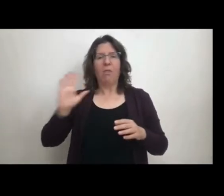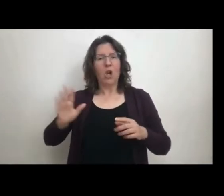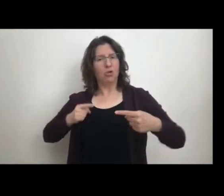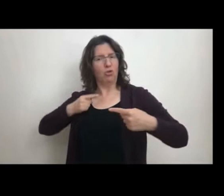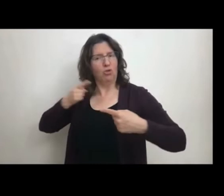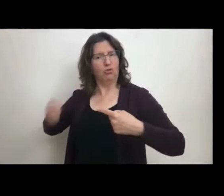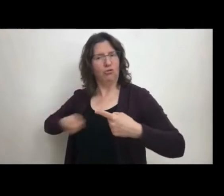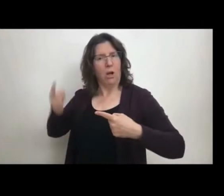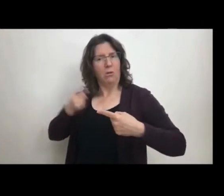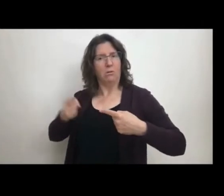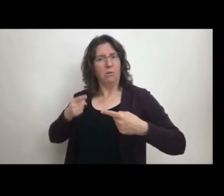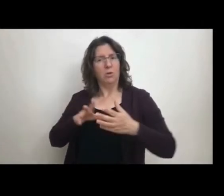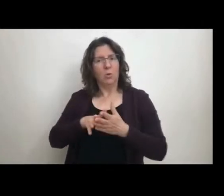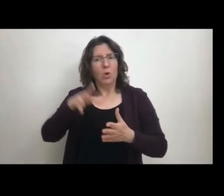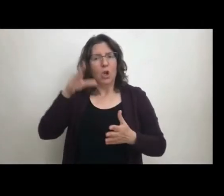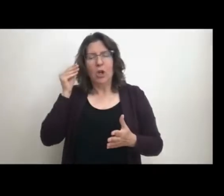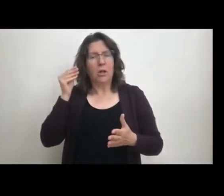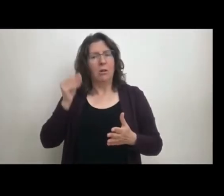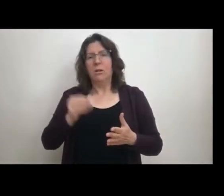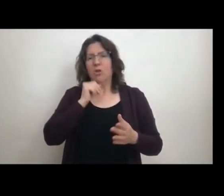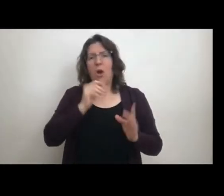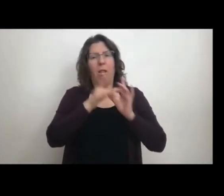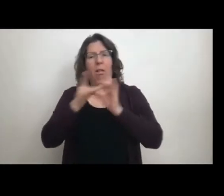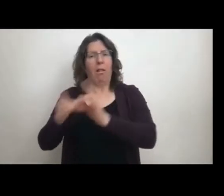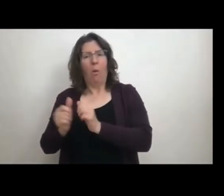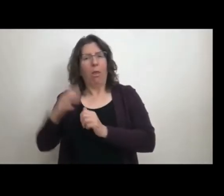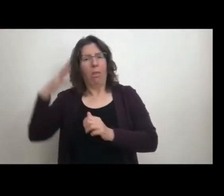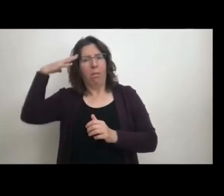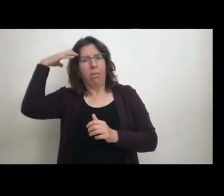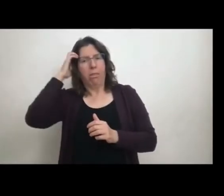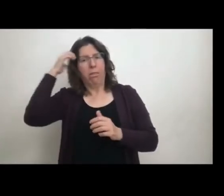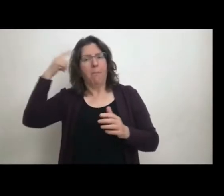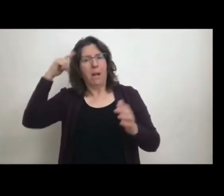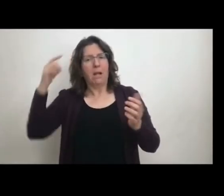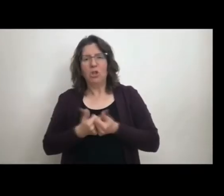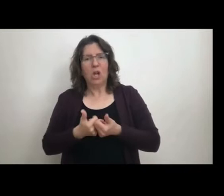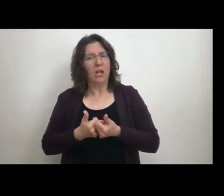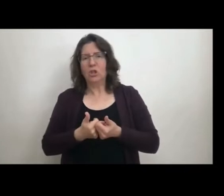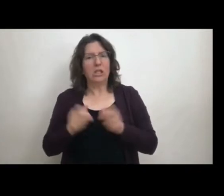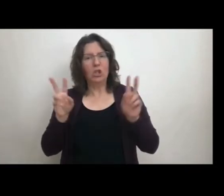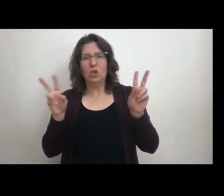They realized that their struggles to learn had nothing to do with their mental capacity.